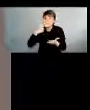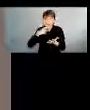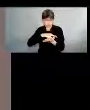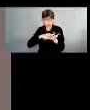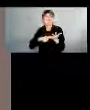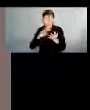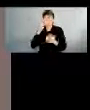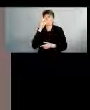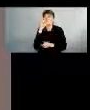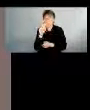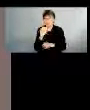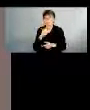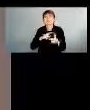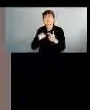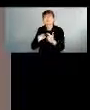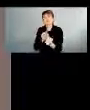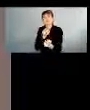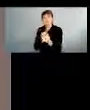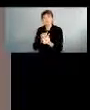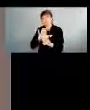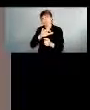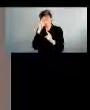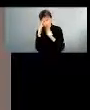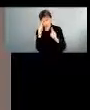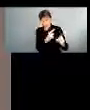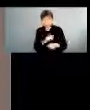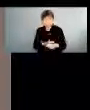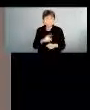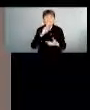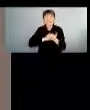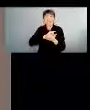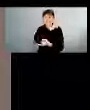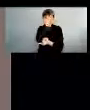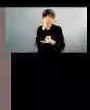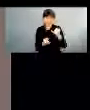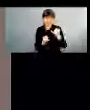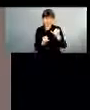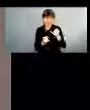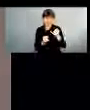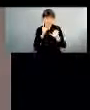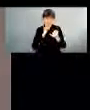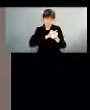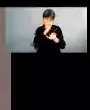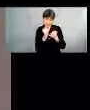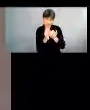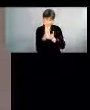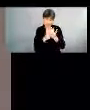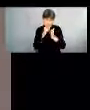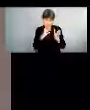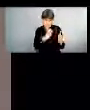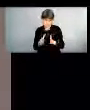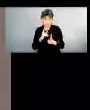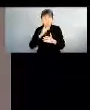In this last criterion of planning, the primary elements of your application that will relate